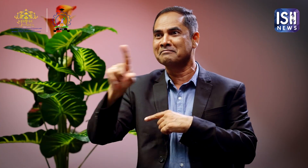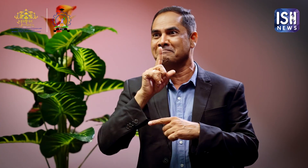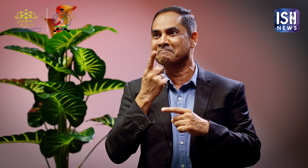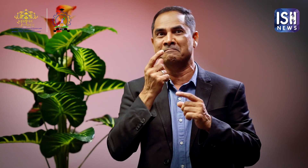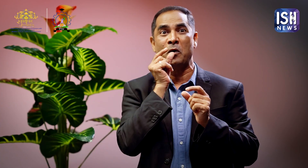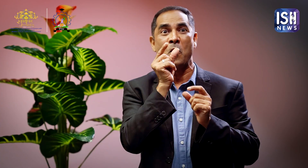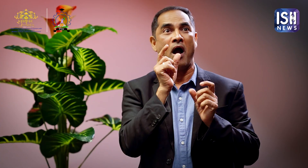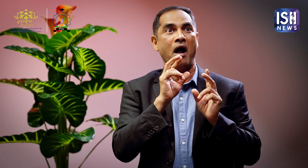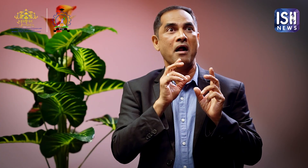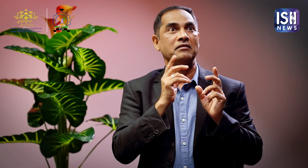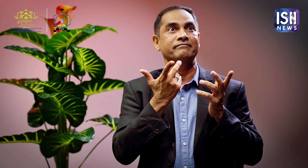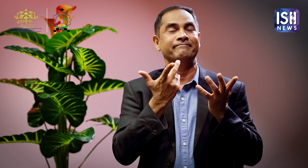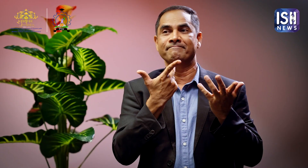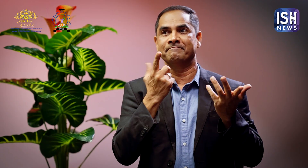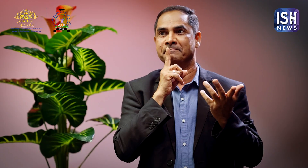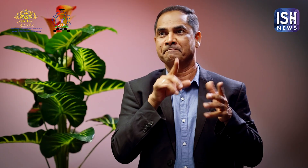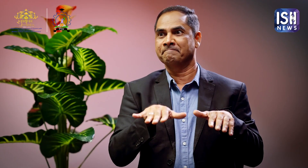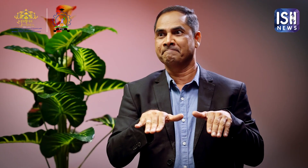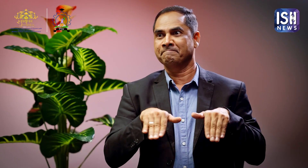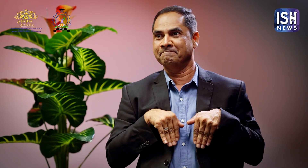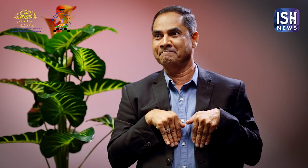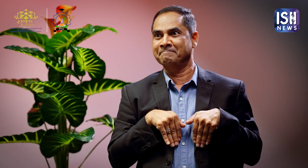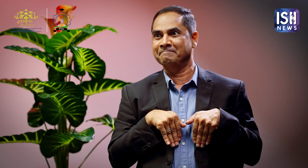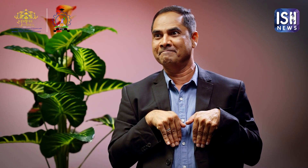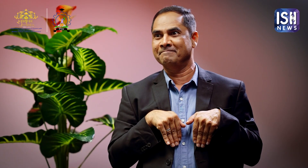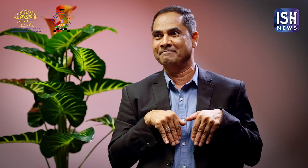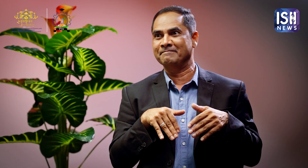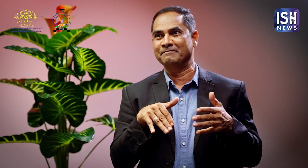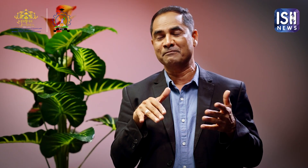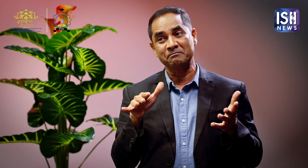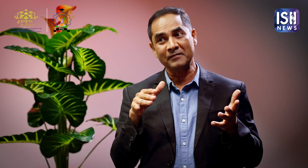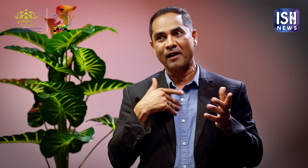They find it difficult to express how proud they are of my achievements.